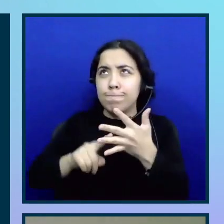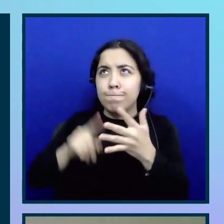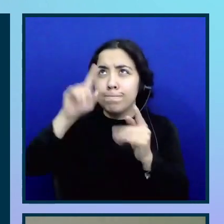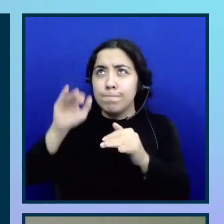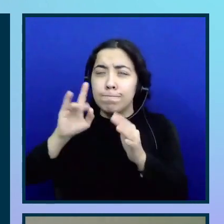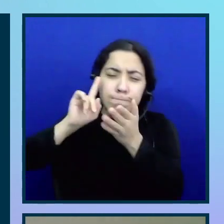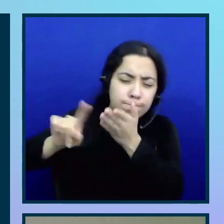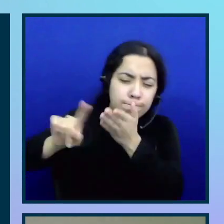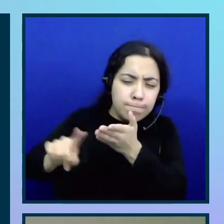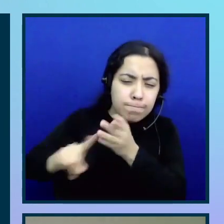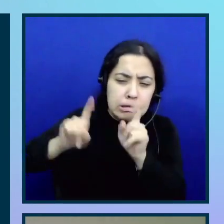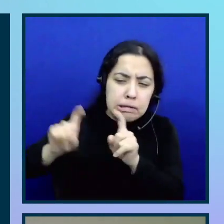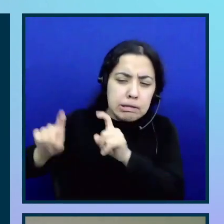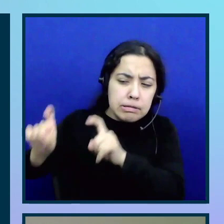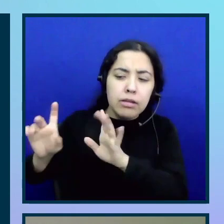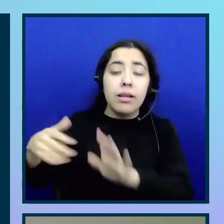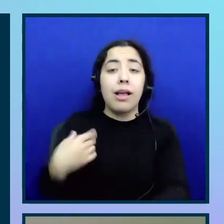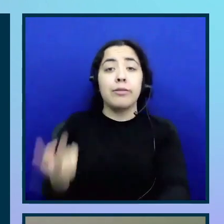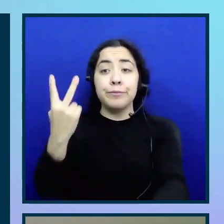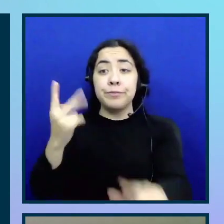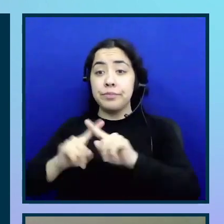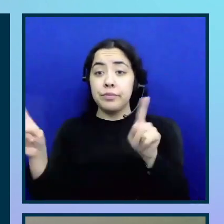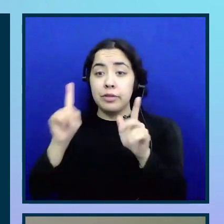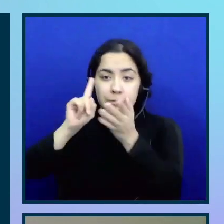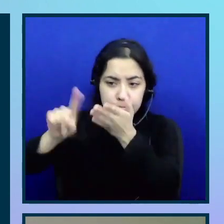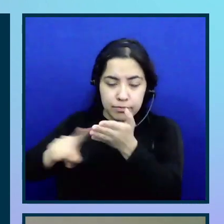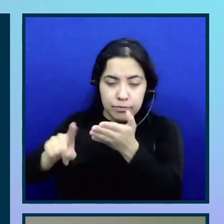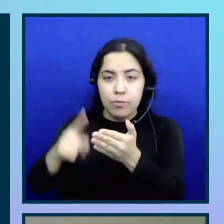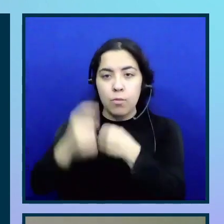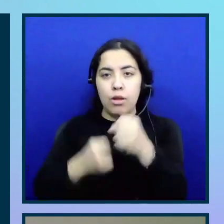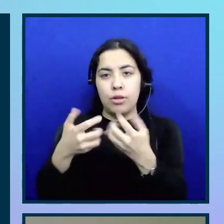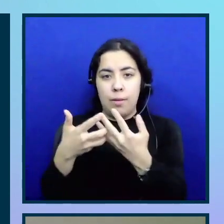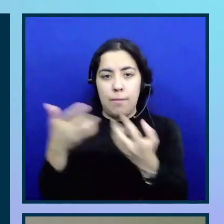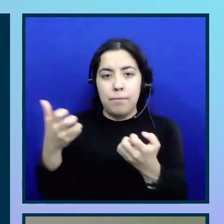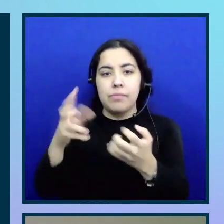I actually did two different studies about a year apart. The second studies I incorporated some of the learnings